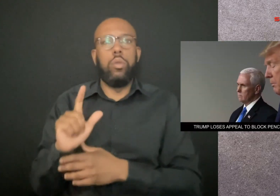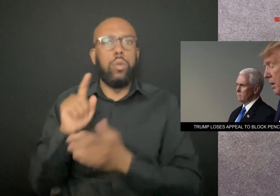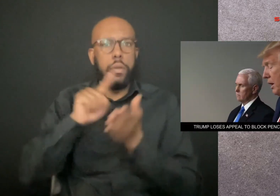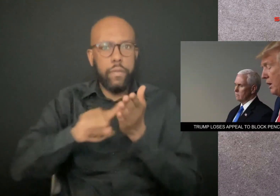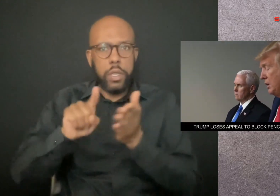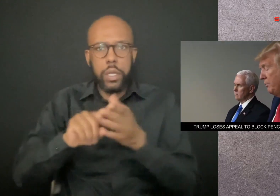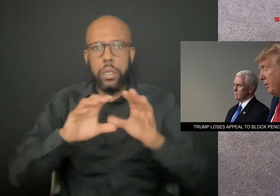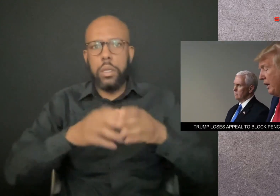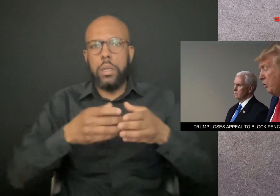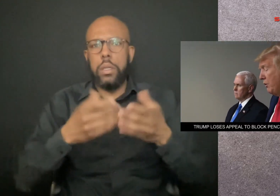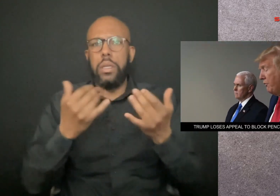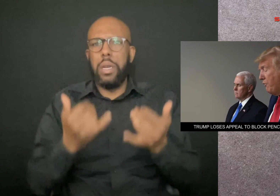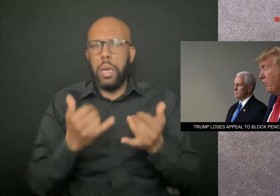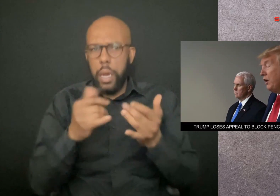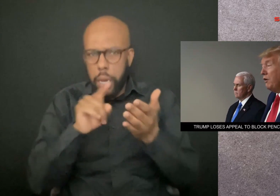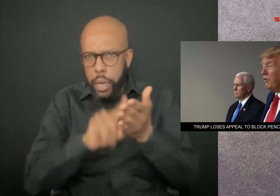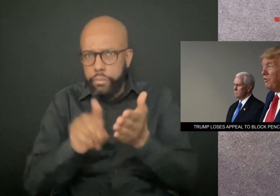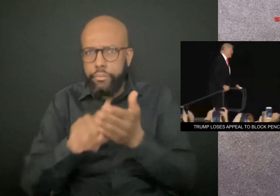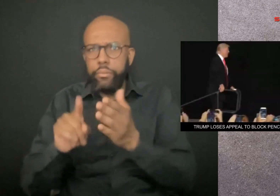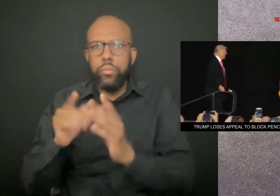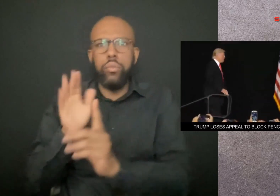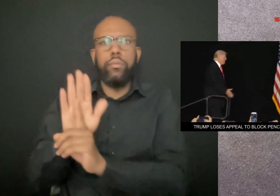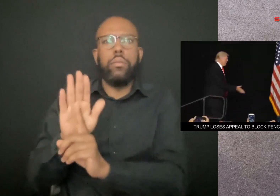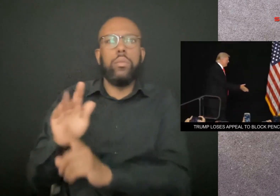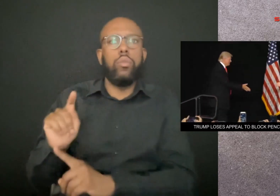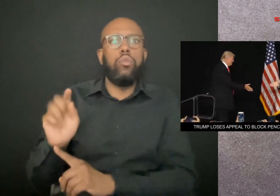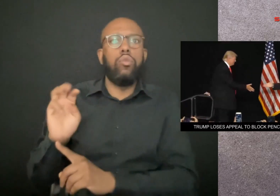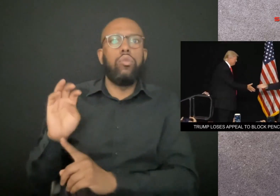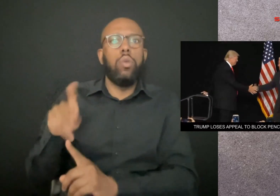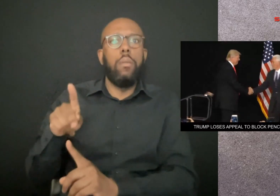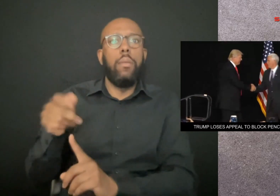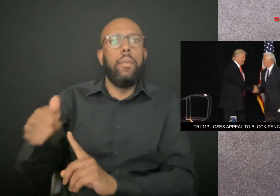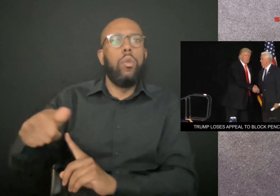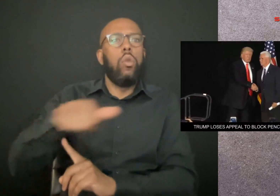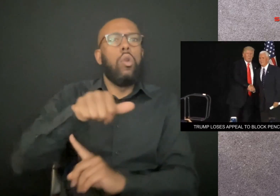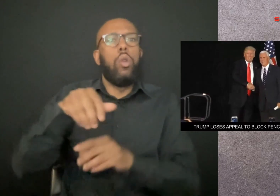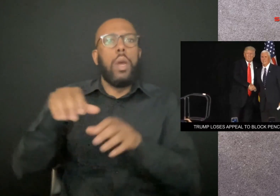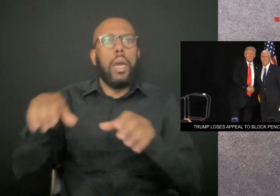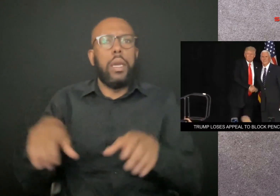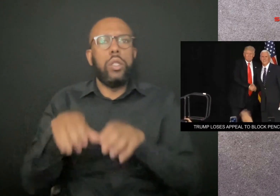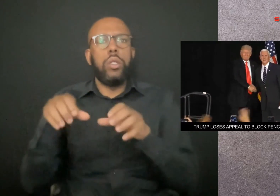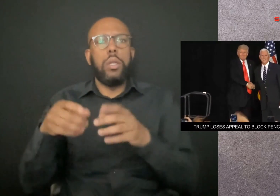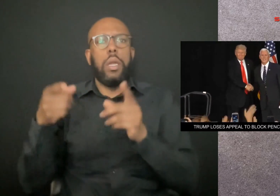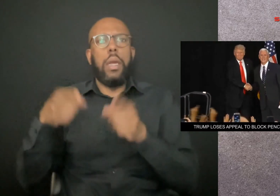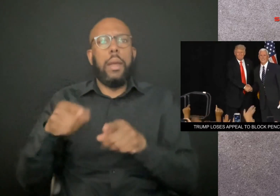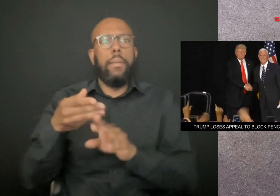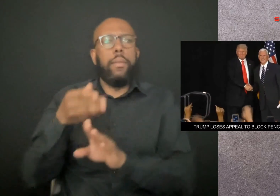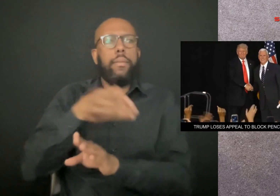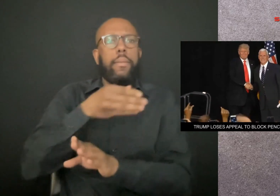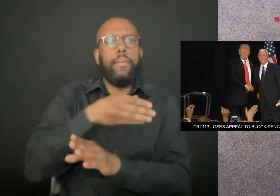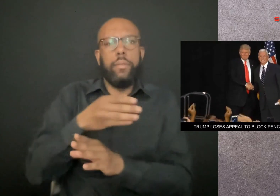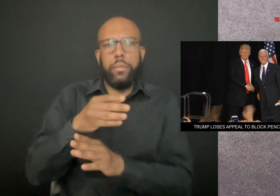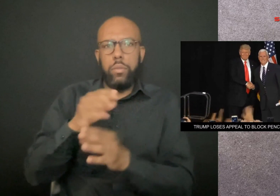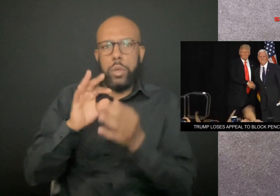The federal criminal investigation is examining Trump and others actions after the 2020 election.